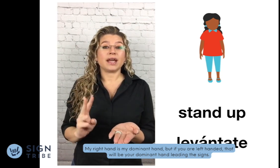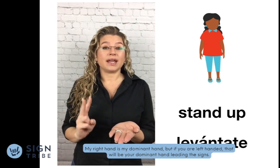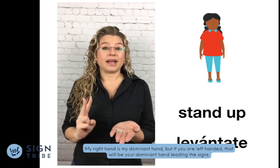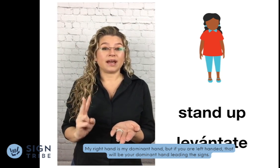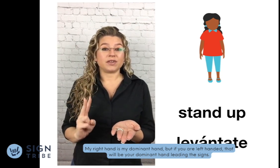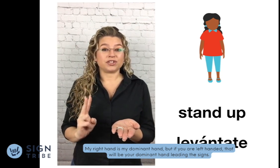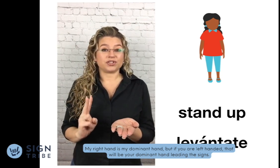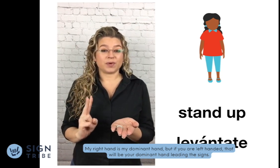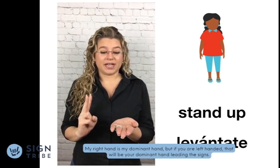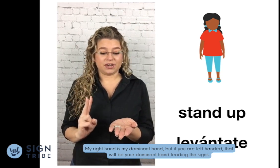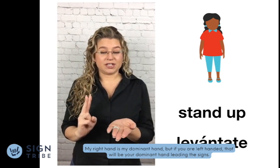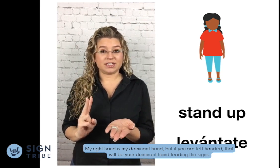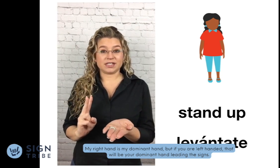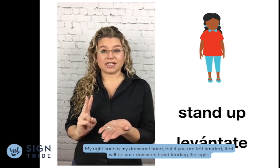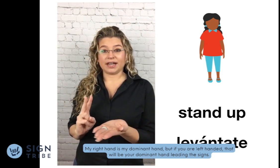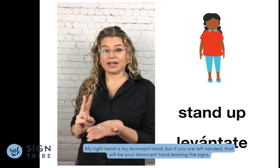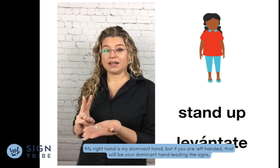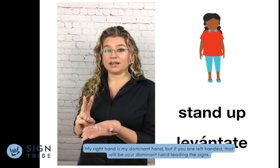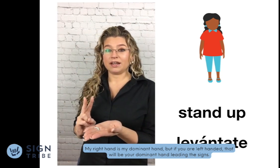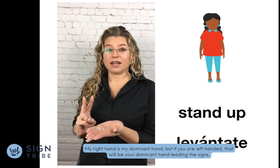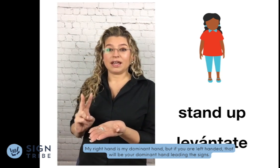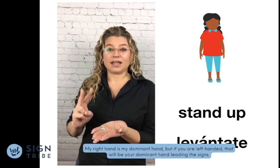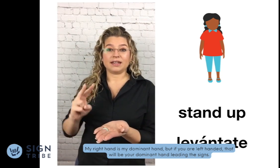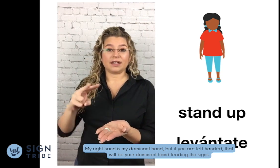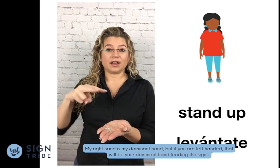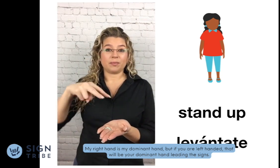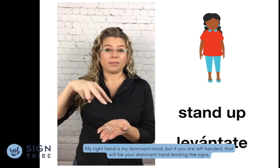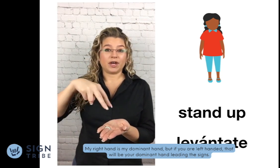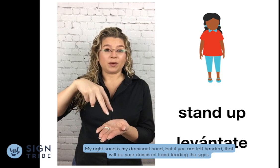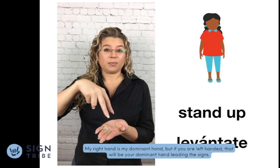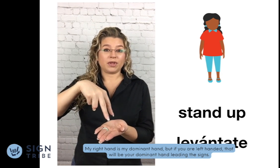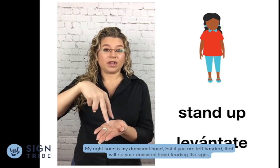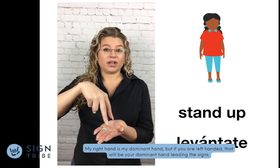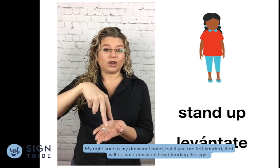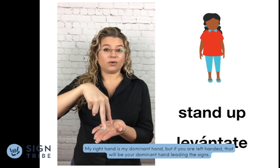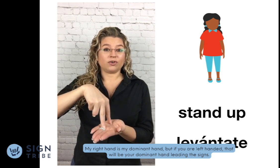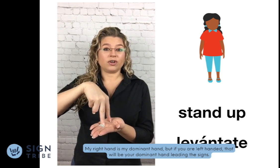and have it just right here to the side. And then come up and over,